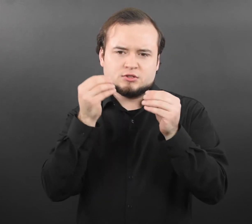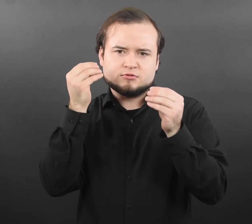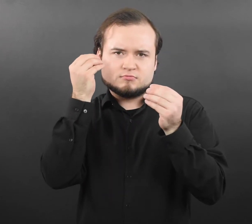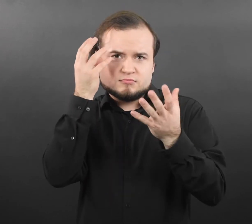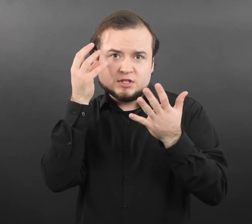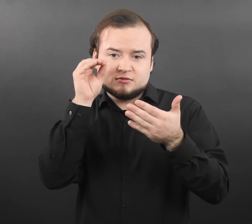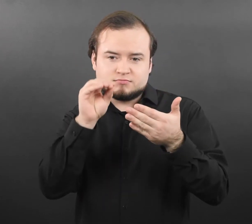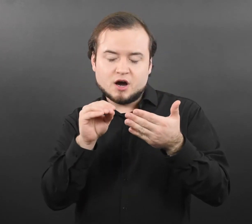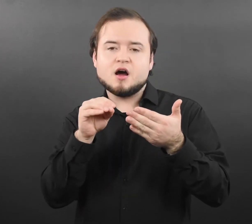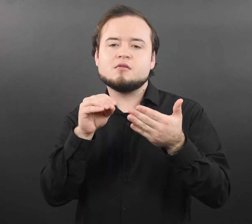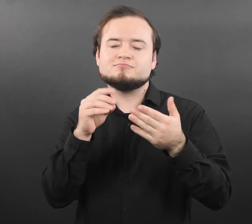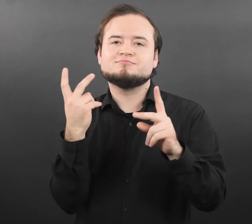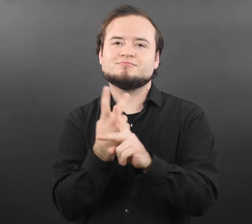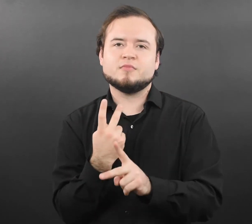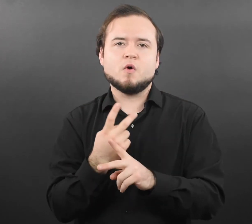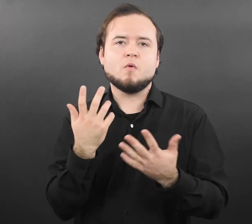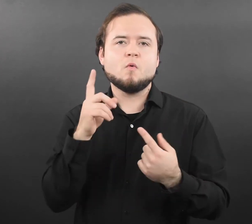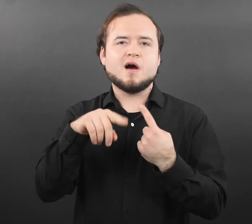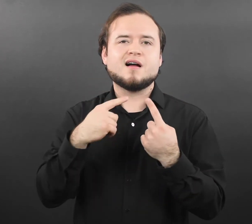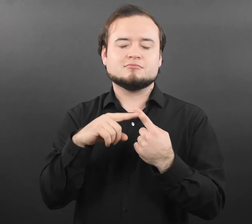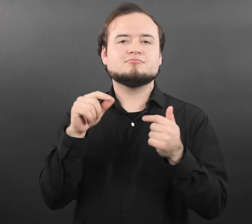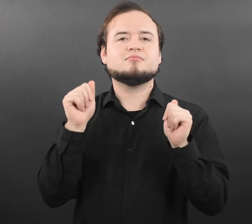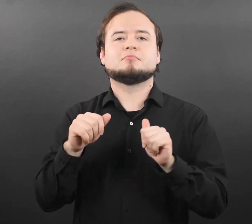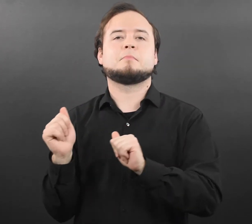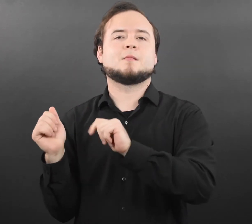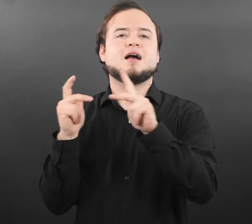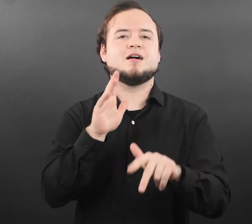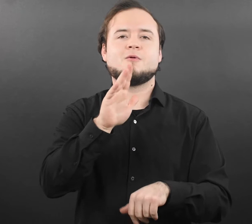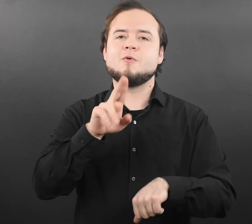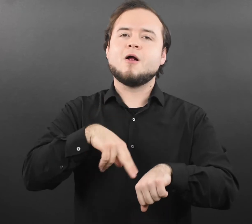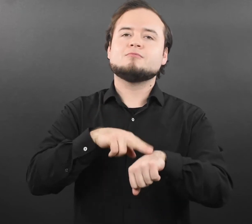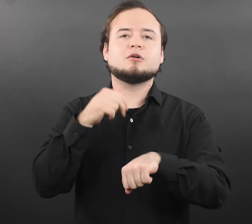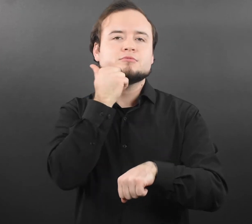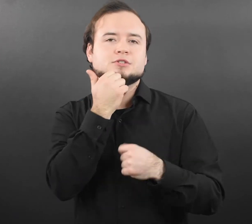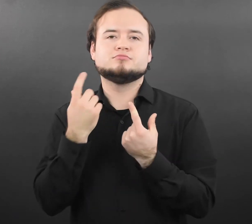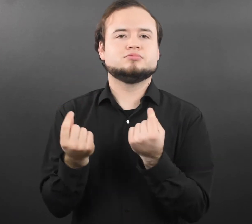FILL IN YOUR INFORMATION TO KNOW WHEN YOU CAN GO BACK TO YOUR NORMAL ACTIVITIES.